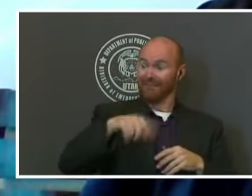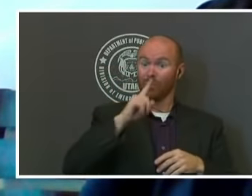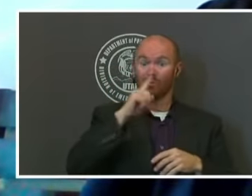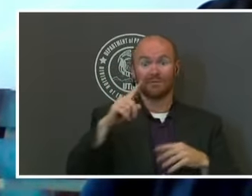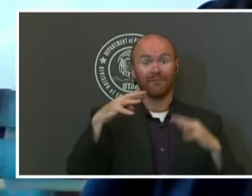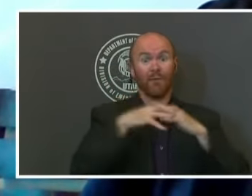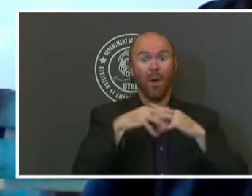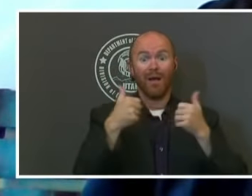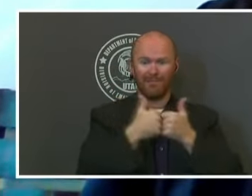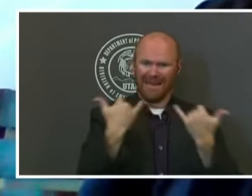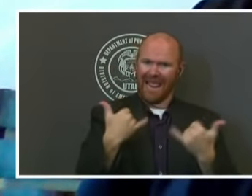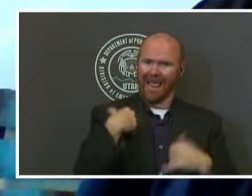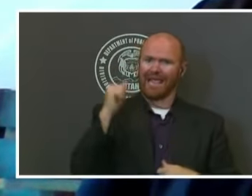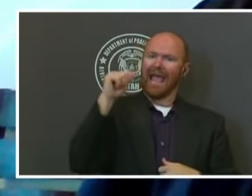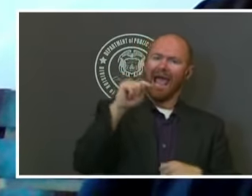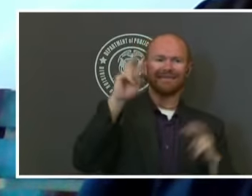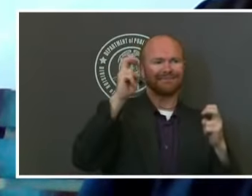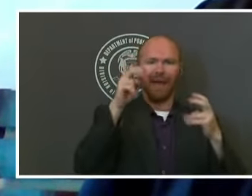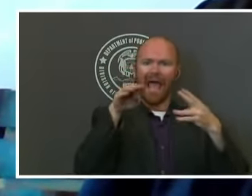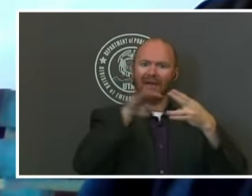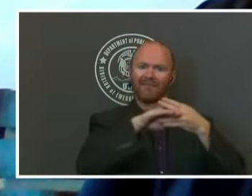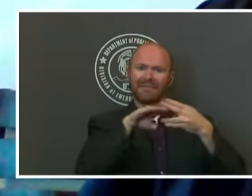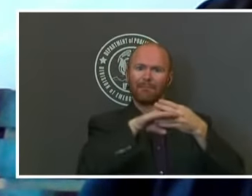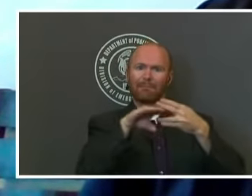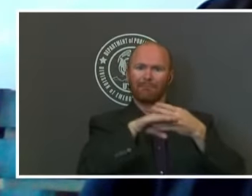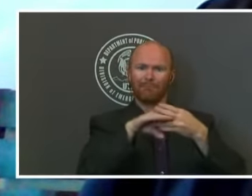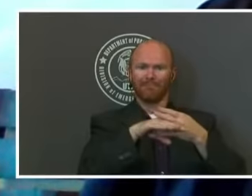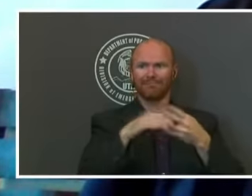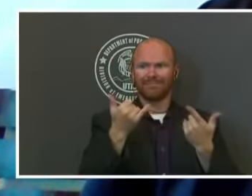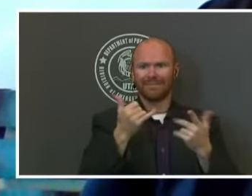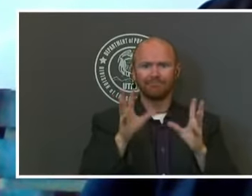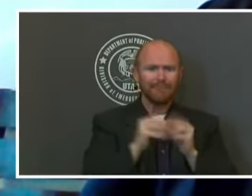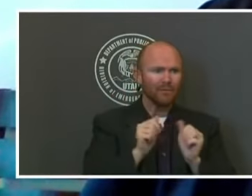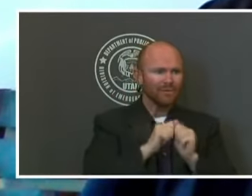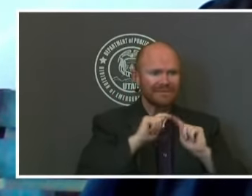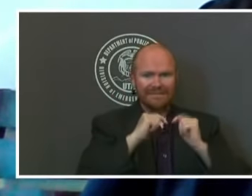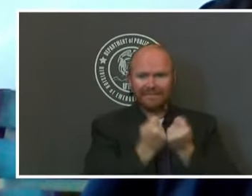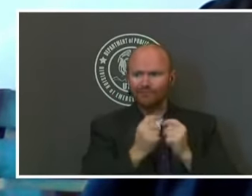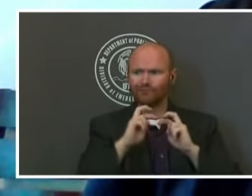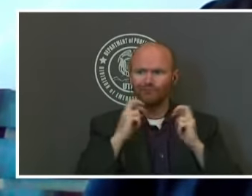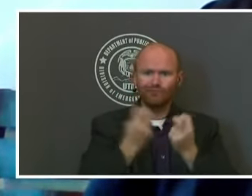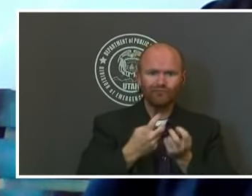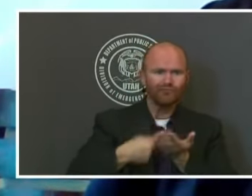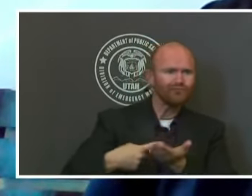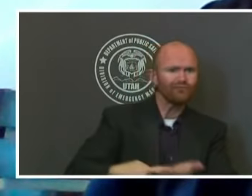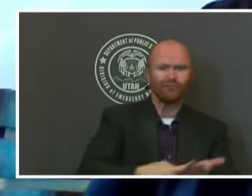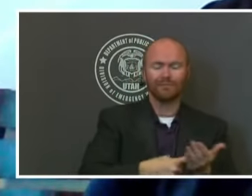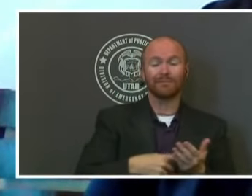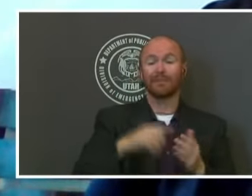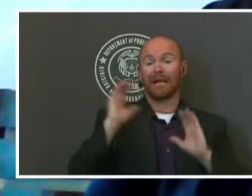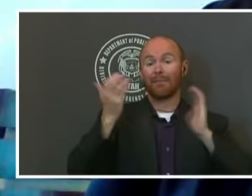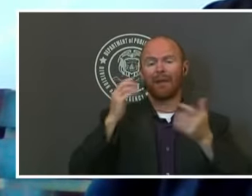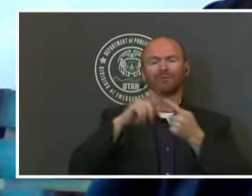basically and some a lot of people like to